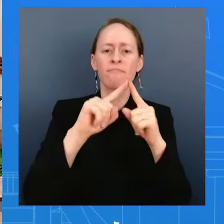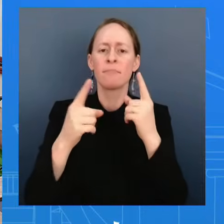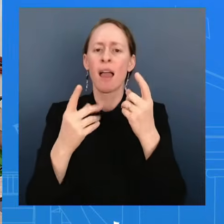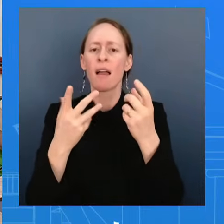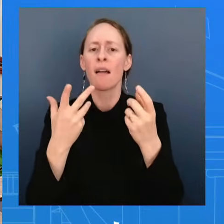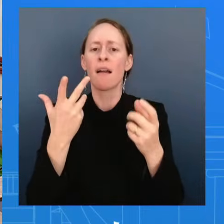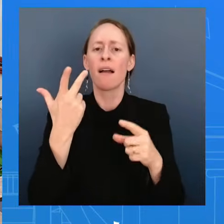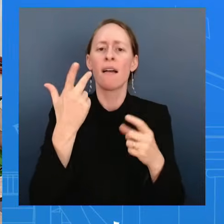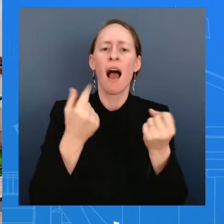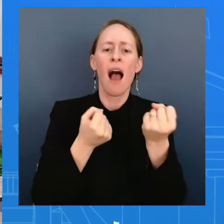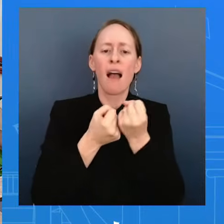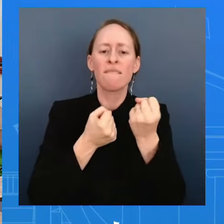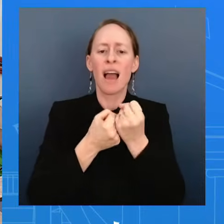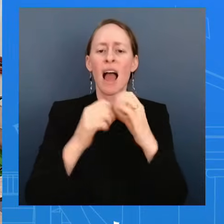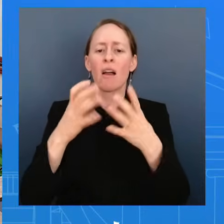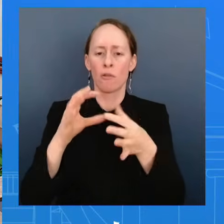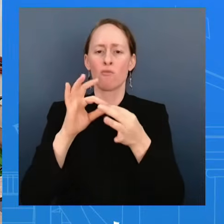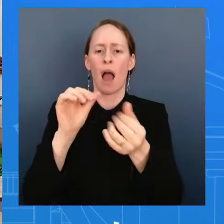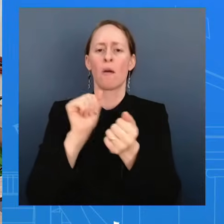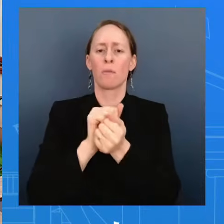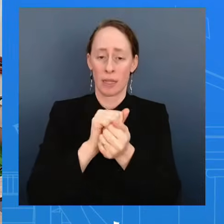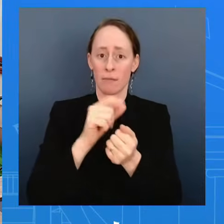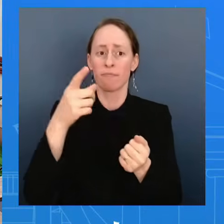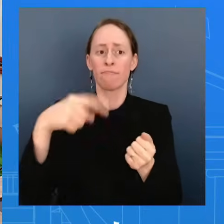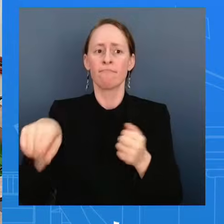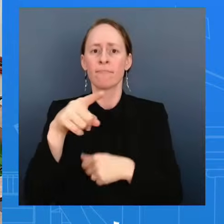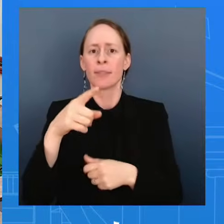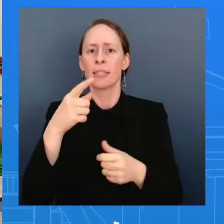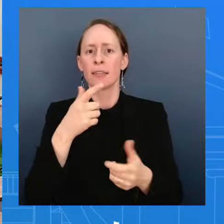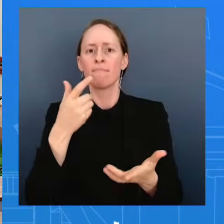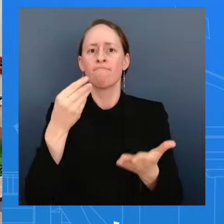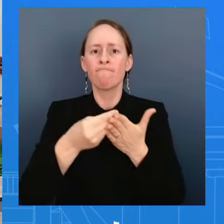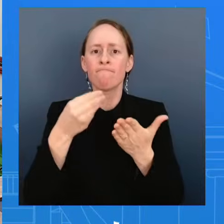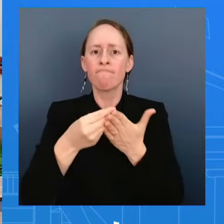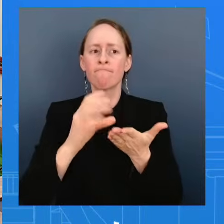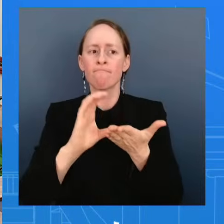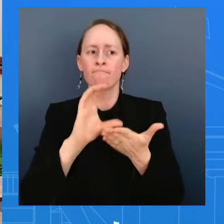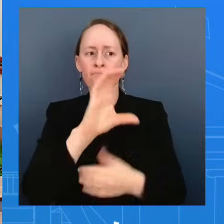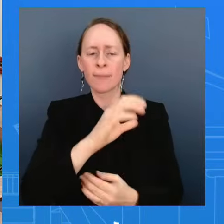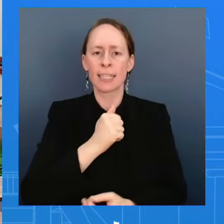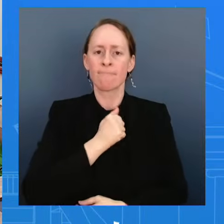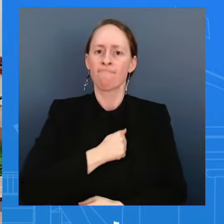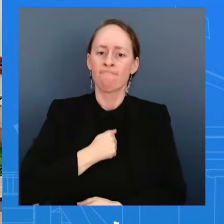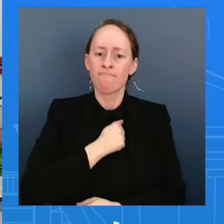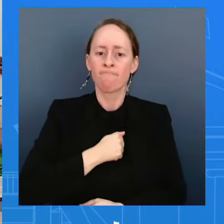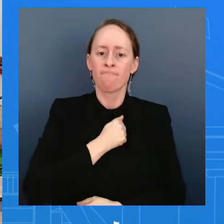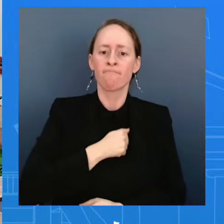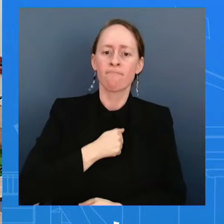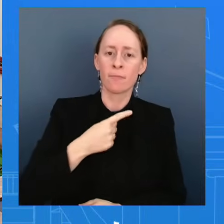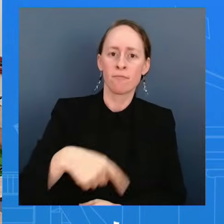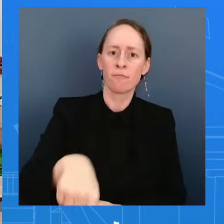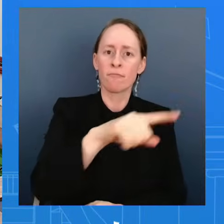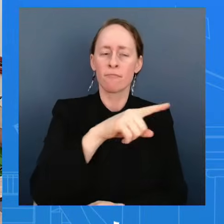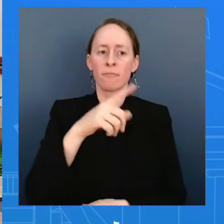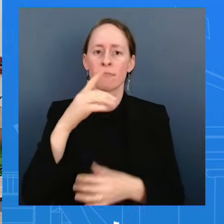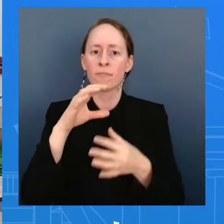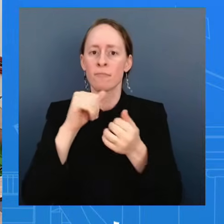Obviously, I'm not going to lay that out -- other ways to do that. But I'm not going to lay that out from here. But I think we've been very clear. We've been very clear in our support for Israel